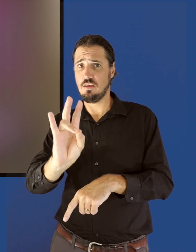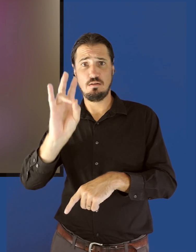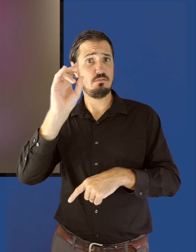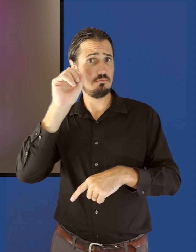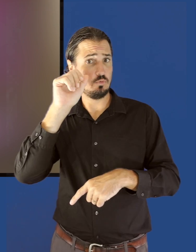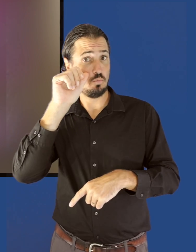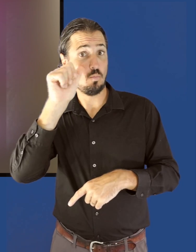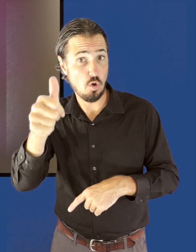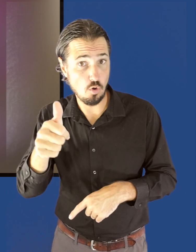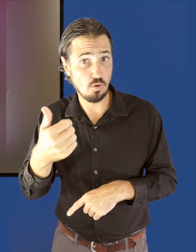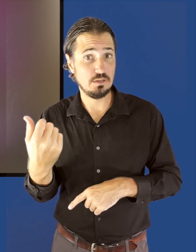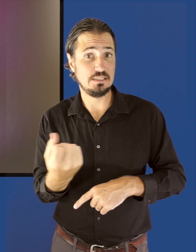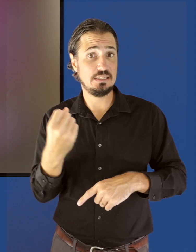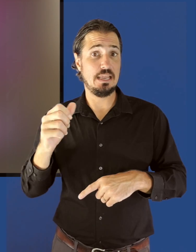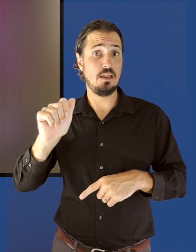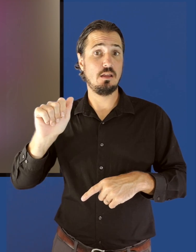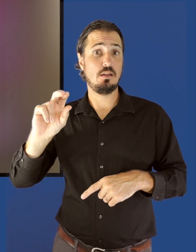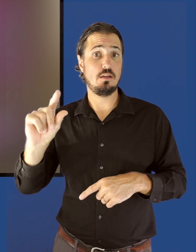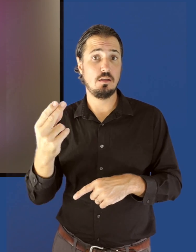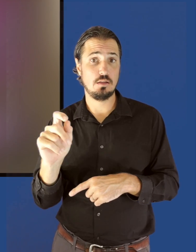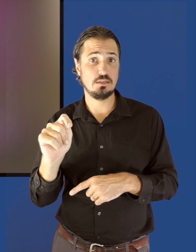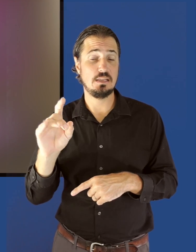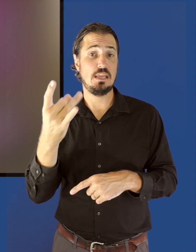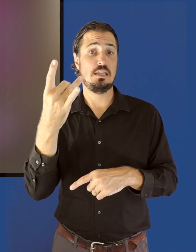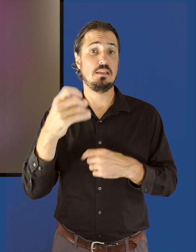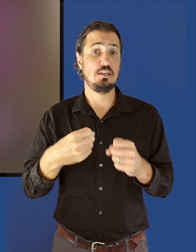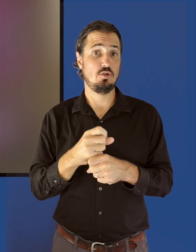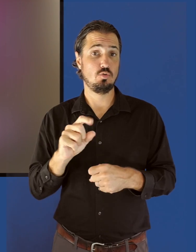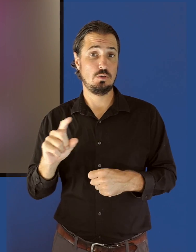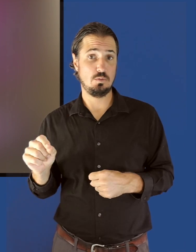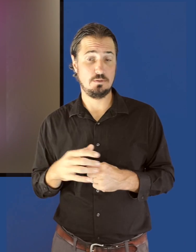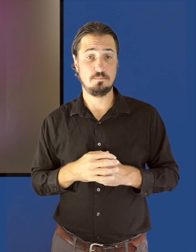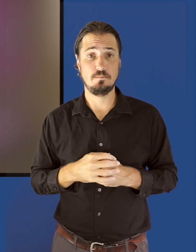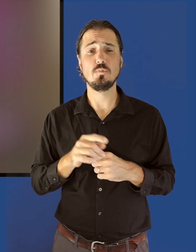Primary Election Day, tomorrow, Saturday, August 8, 2020.